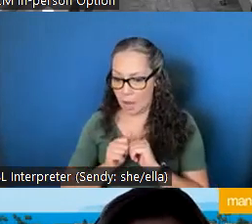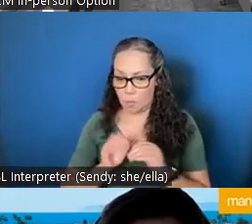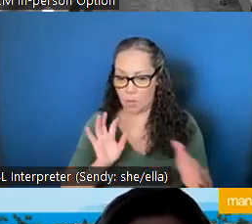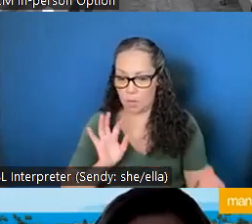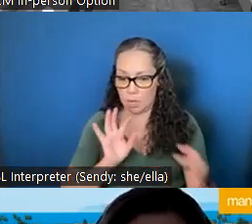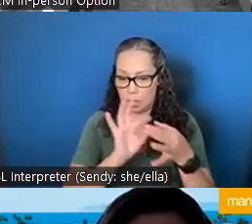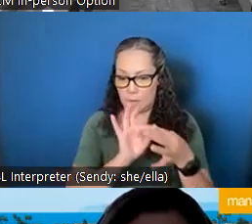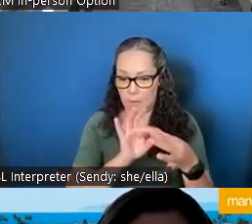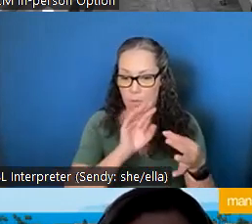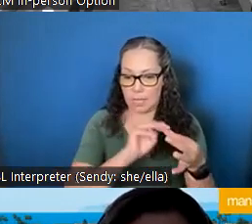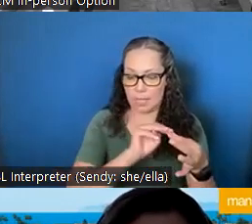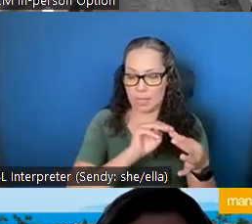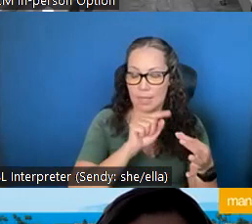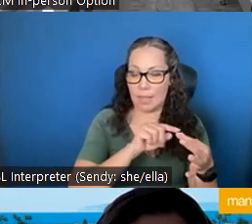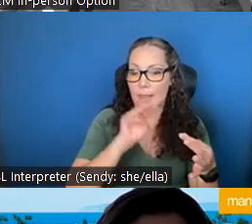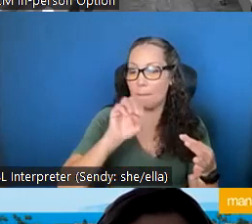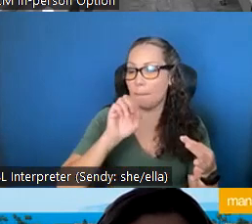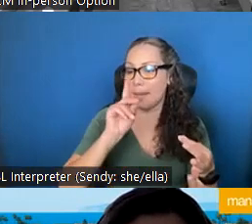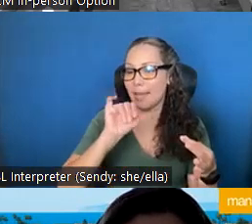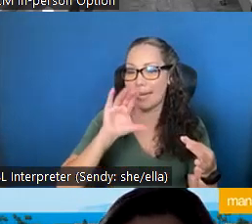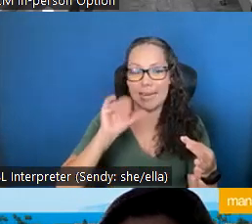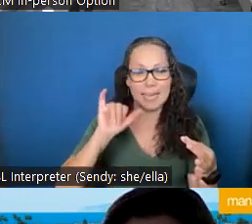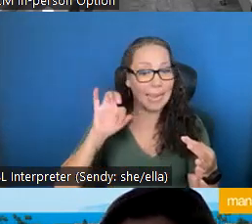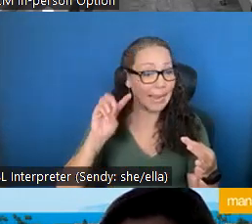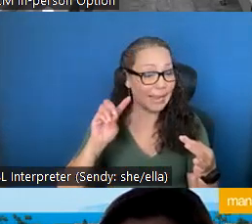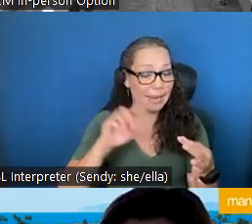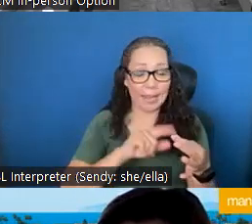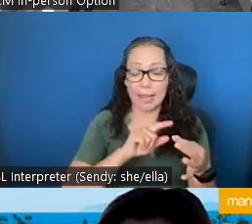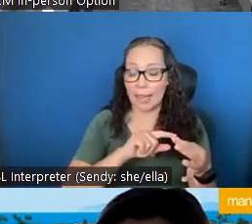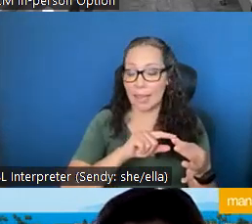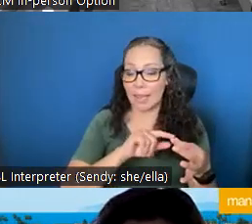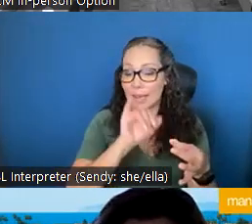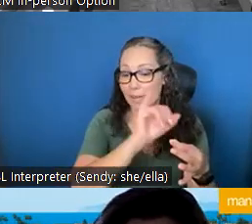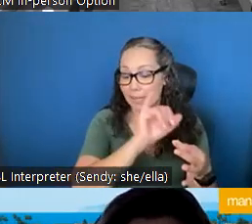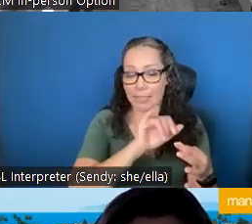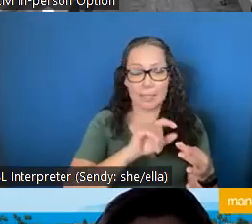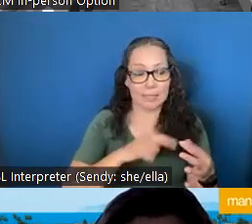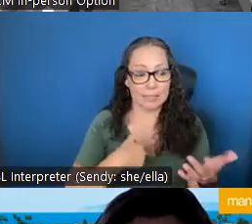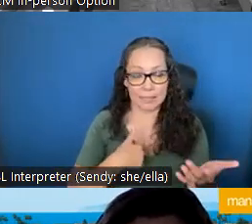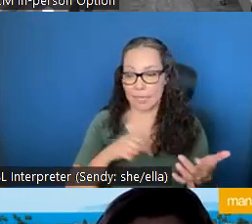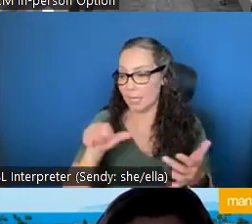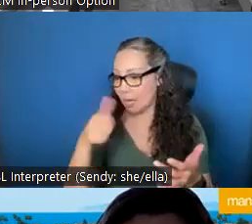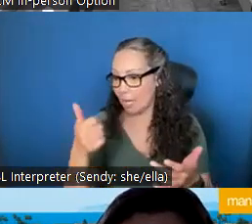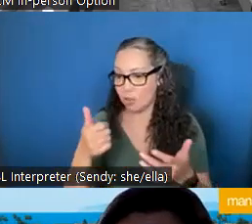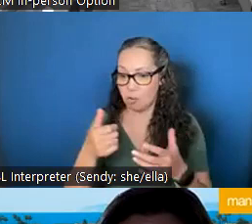possible um and um and also exploring other Revenue diversification opportunities we do